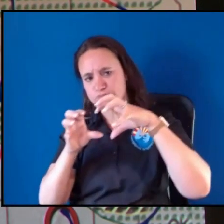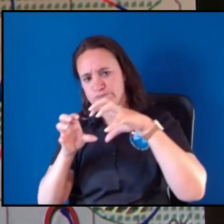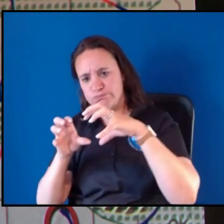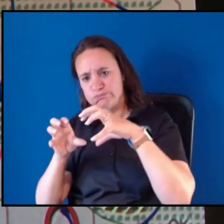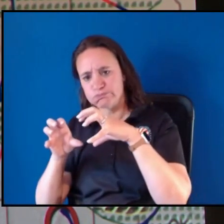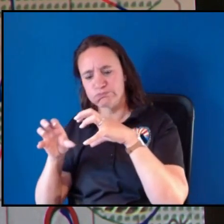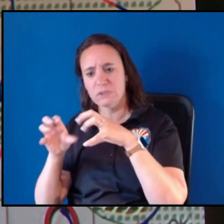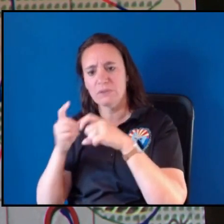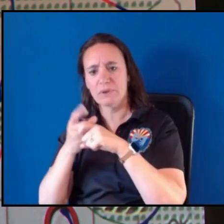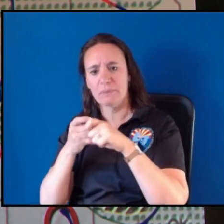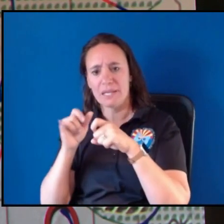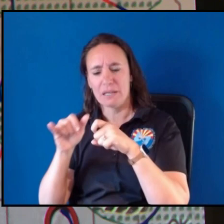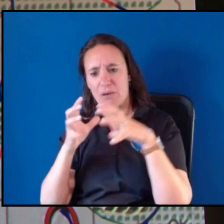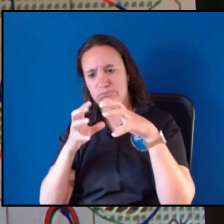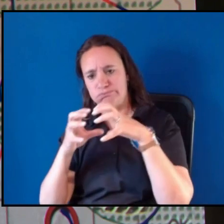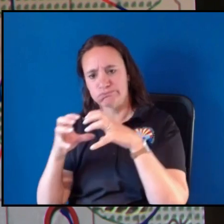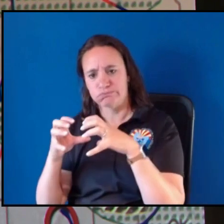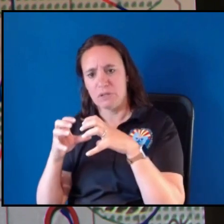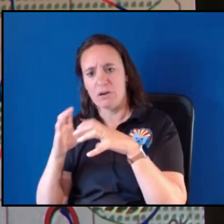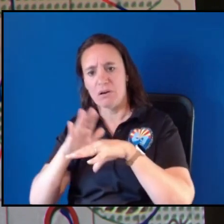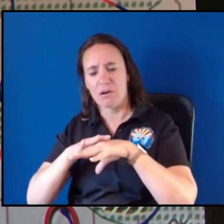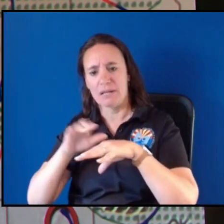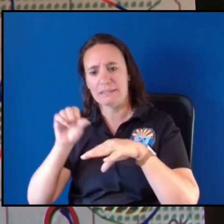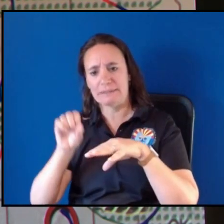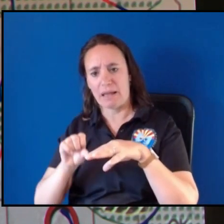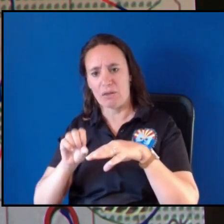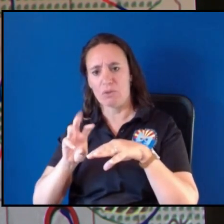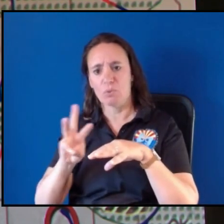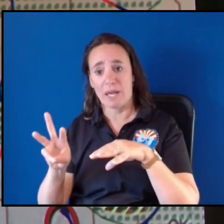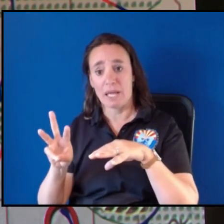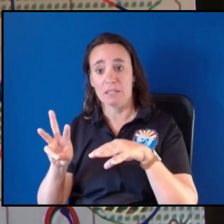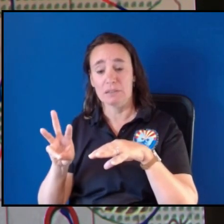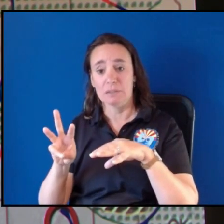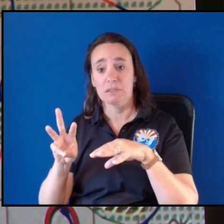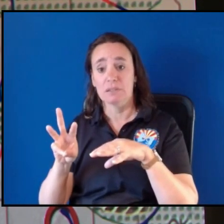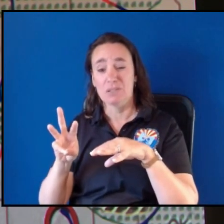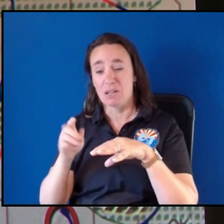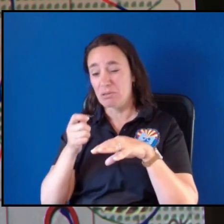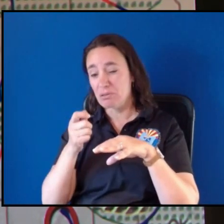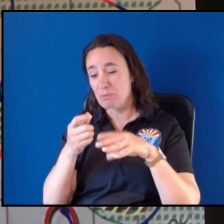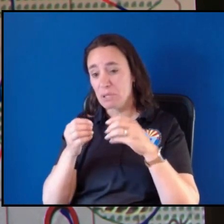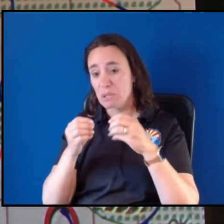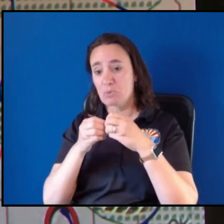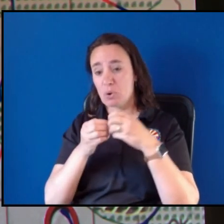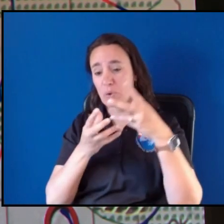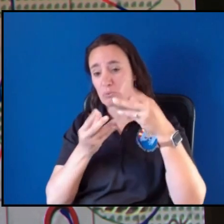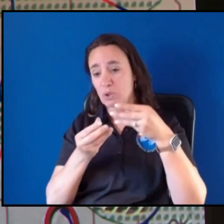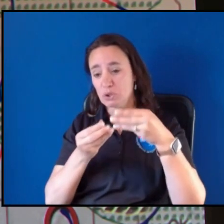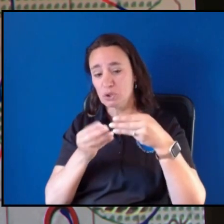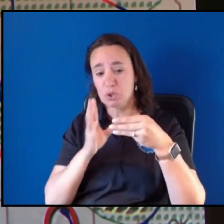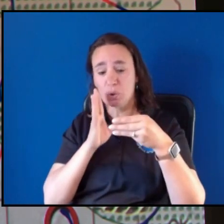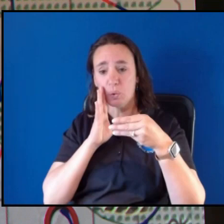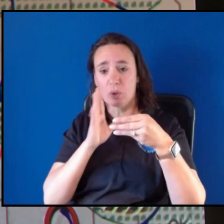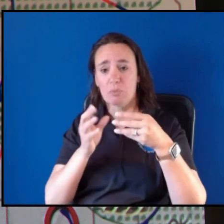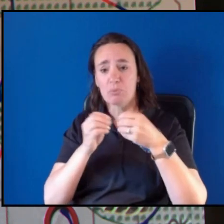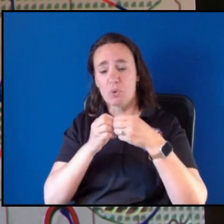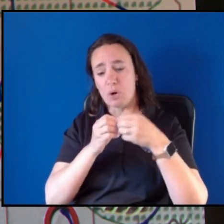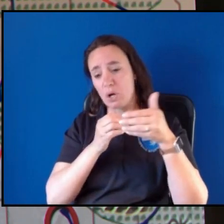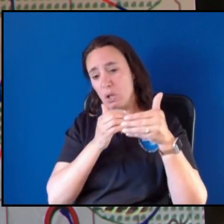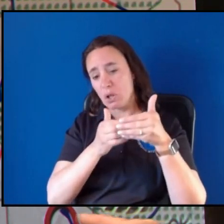now stalled to our south and our west and what it does is allows that a little bit more moisture to creep in and get a little bit more closer. So, I think today even though we're